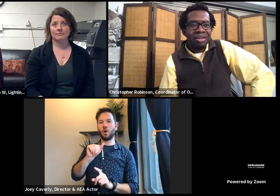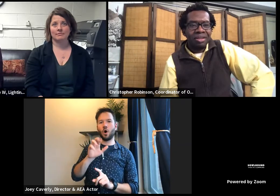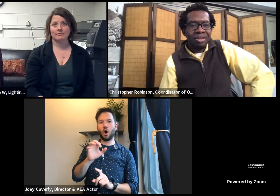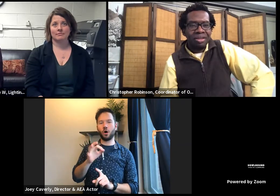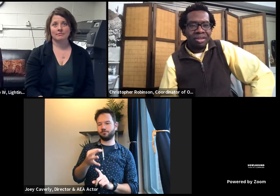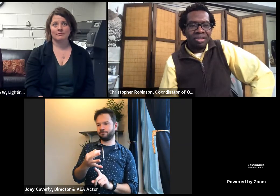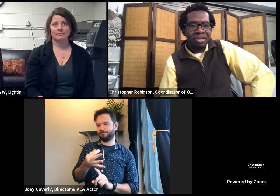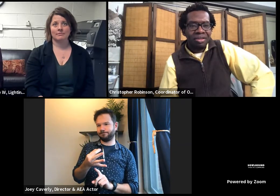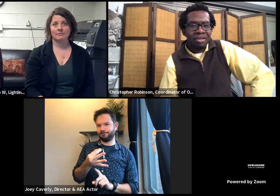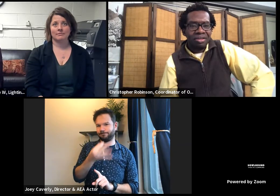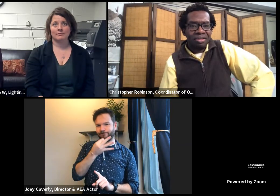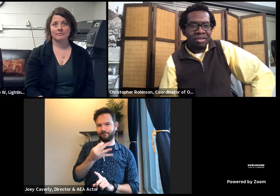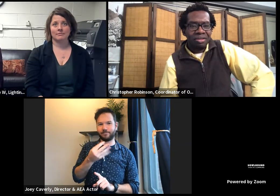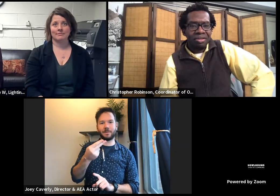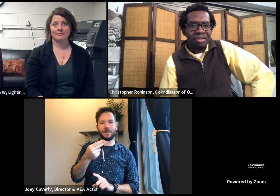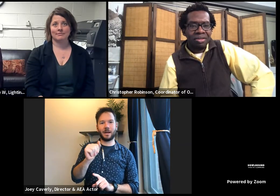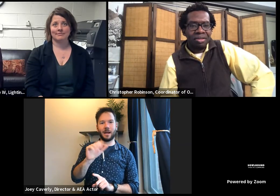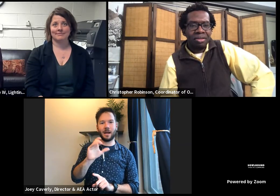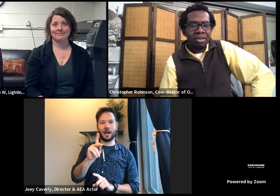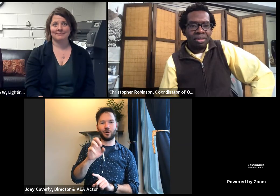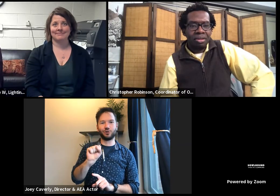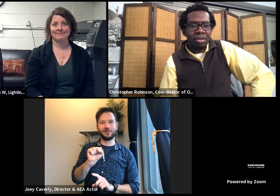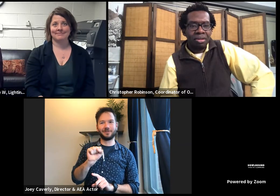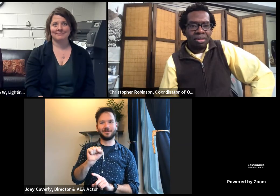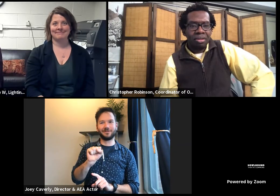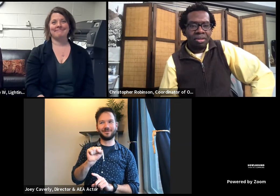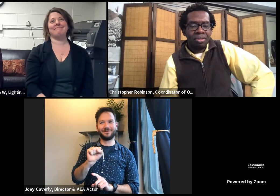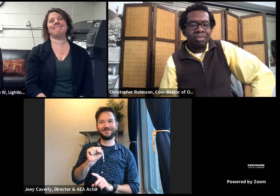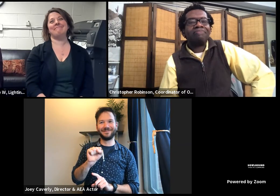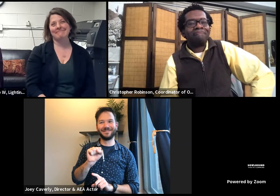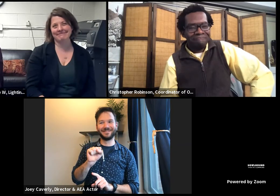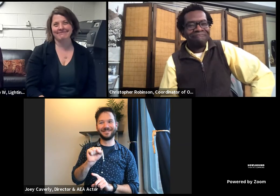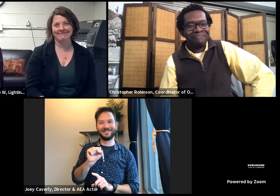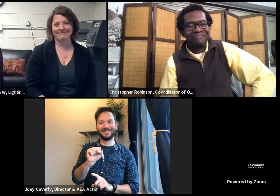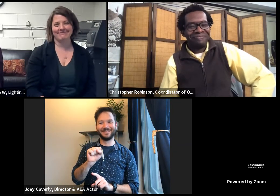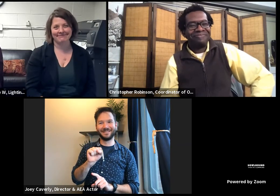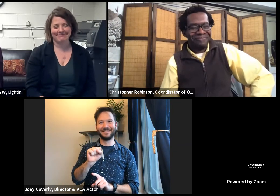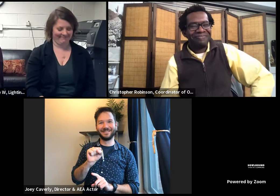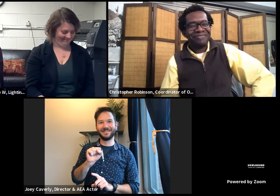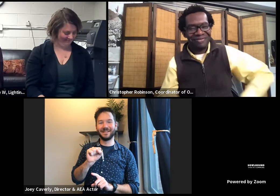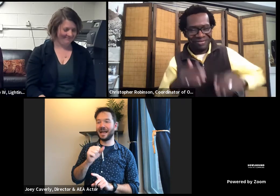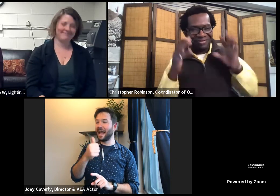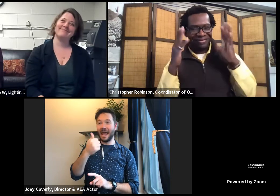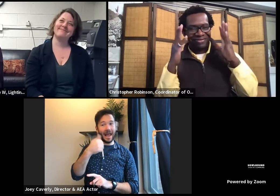One thing that ought to be understood is that deaf people are excellent expert hackers.